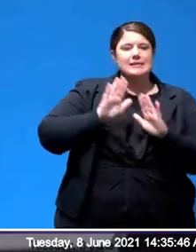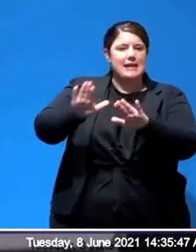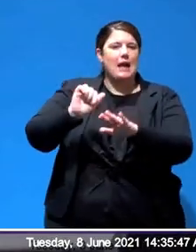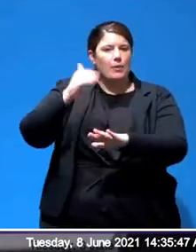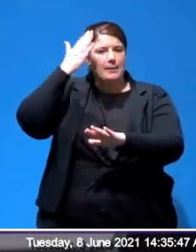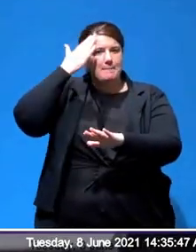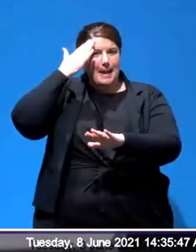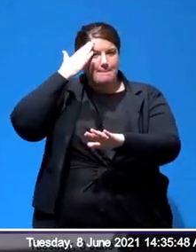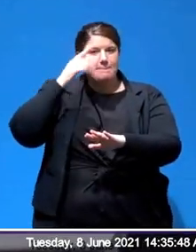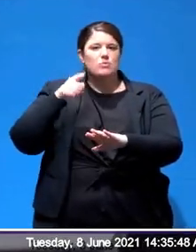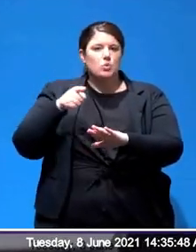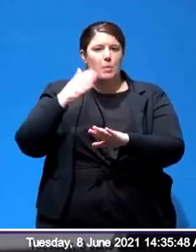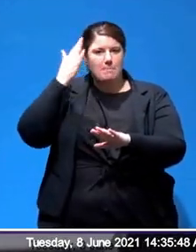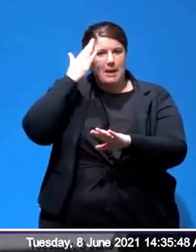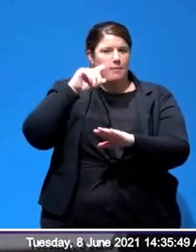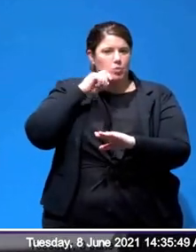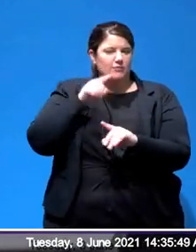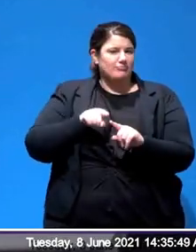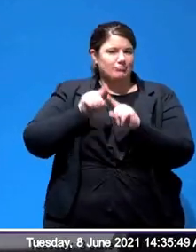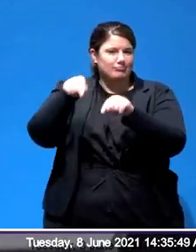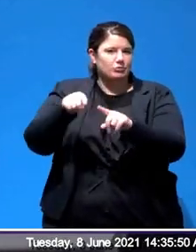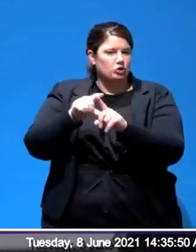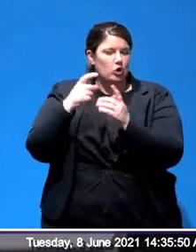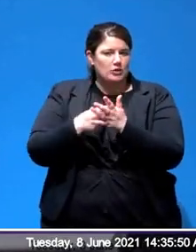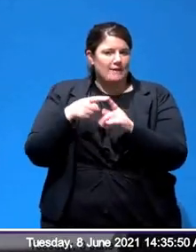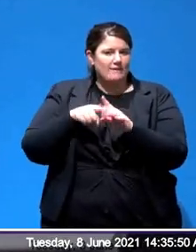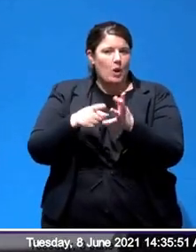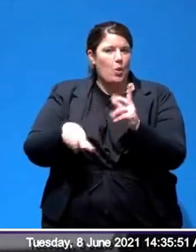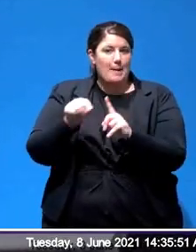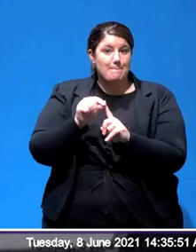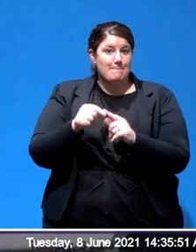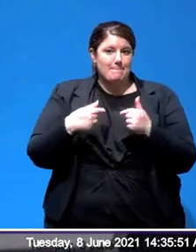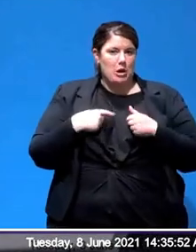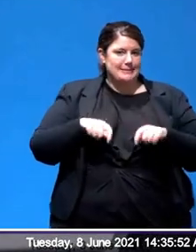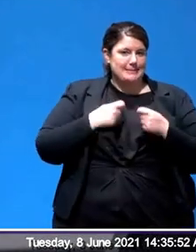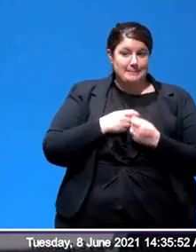follow-up medical appointments and I --- my team wasn't involved in that.